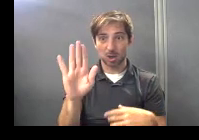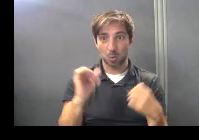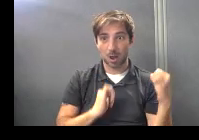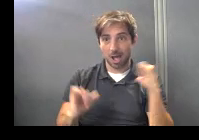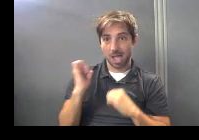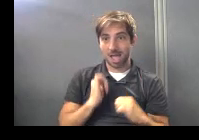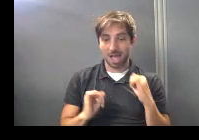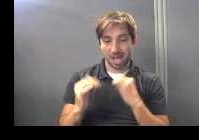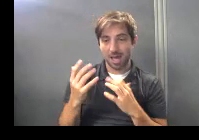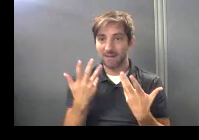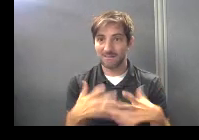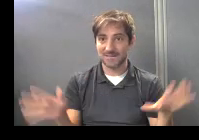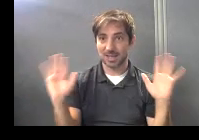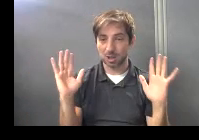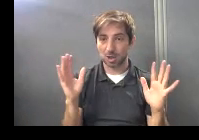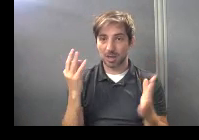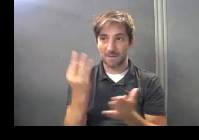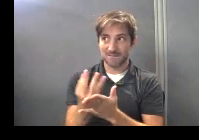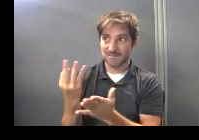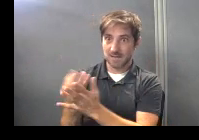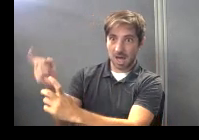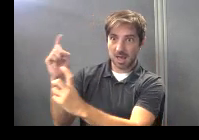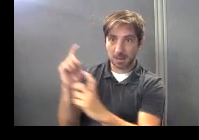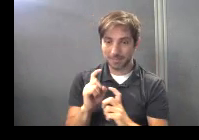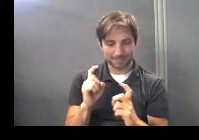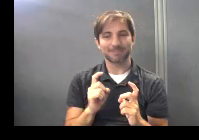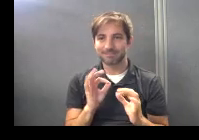AND YOU DON'T PUT ACCESSIBILITY IN AT THE BEGINNING, YOU ARE PROBABLY NOT GOING TO GET